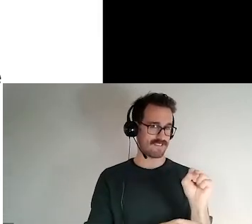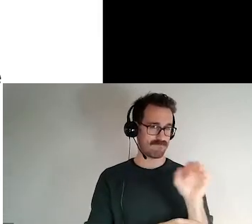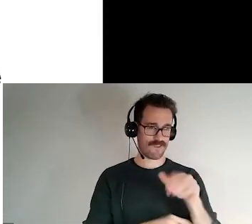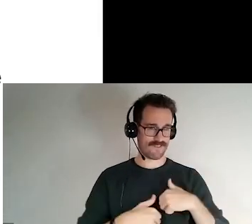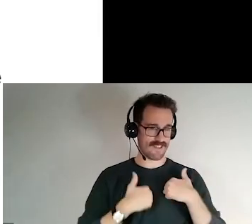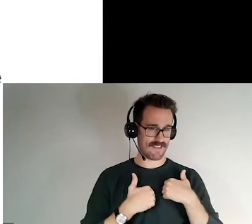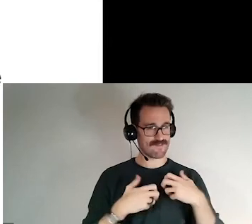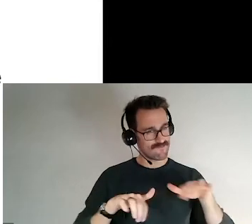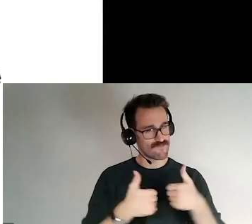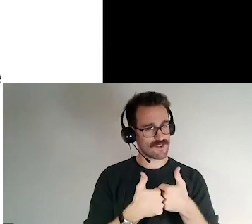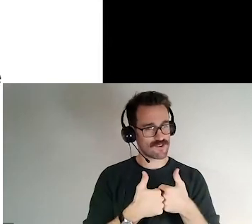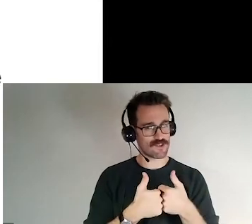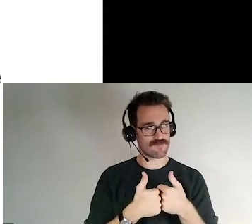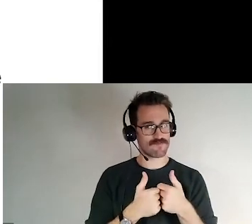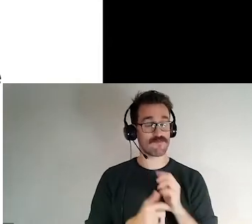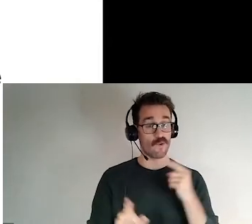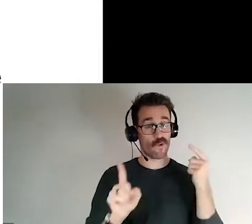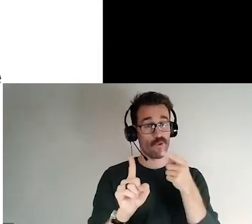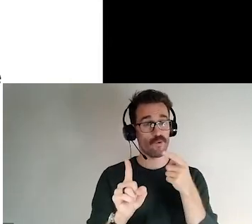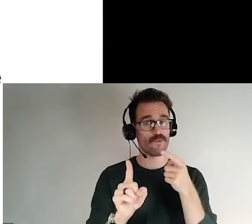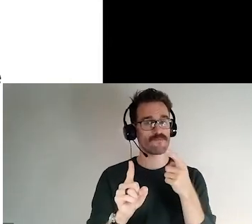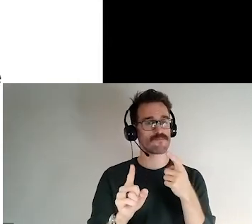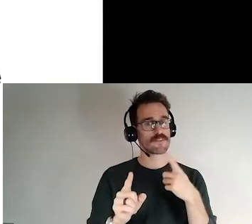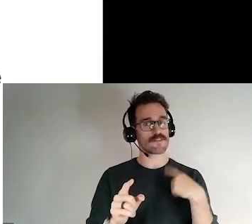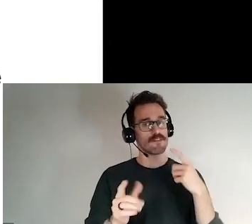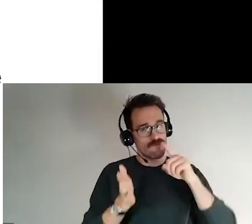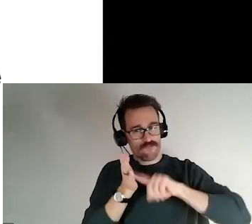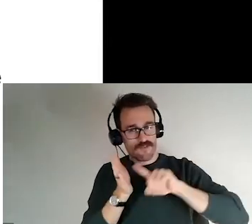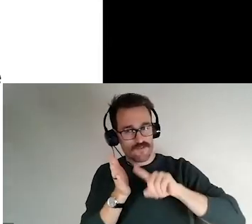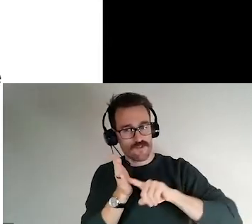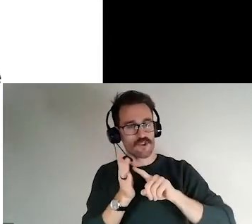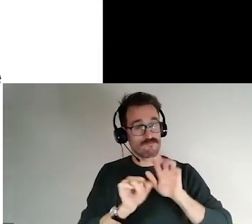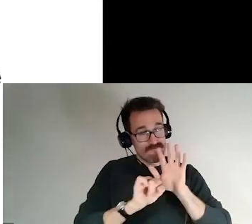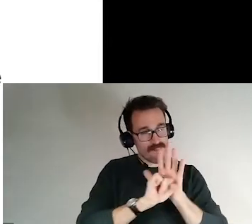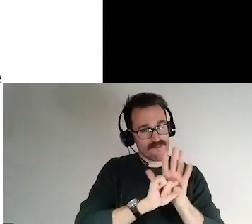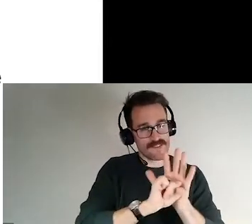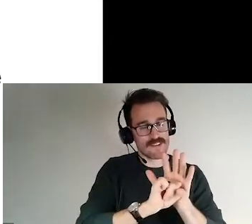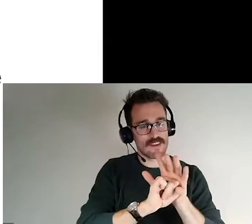in cutting-edge research, proactive advocacy, and innovative solutions to deliver better health